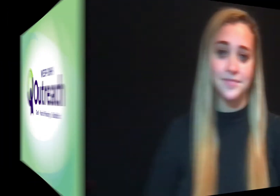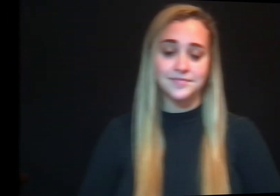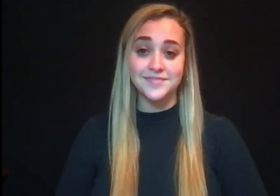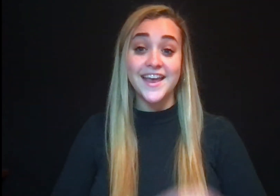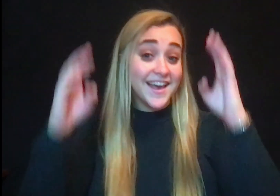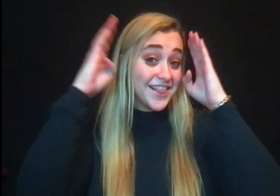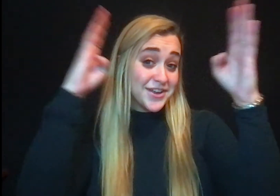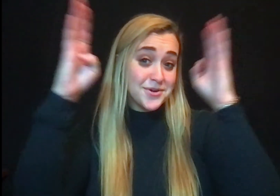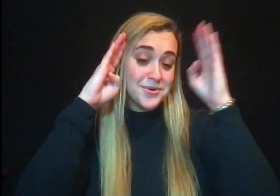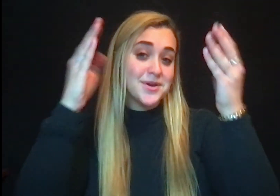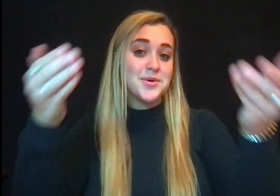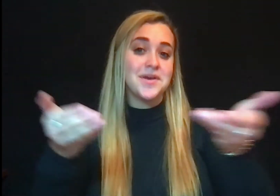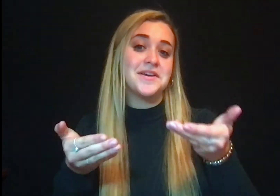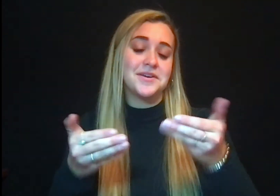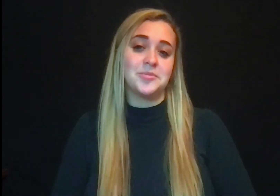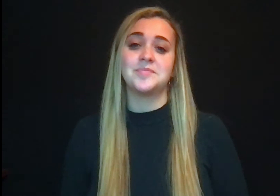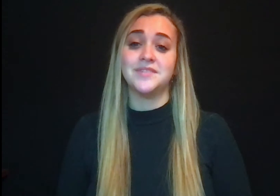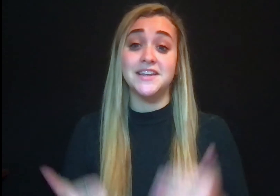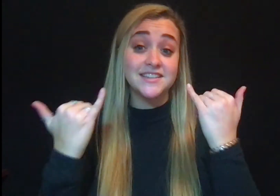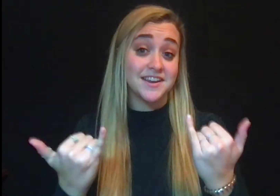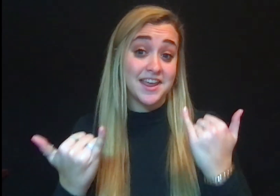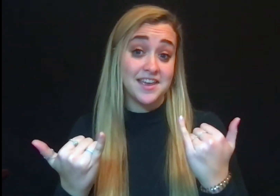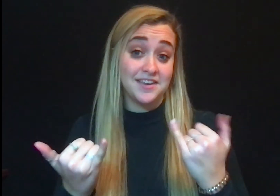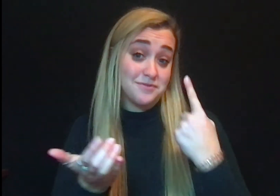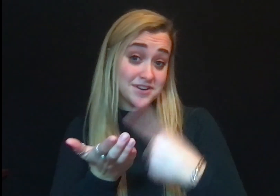Hello, and welcome! Today we are going to discuss